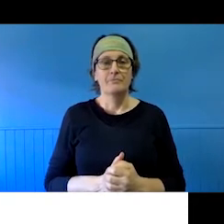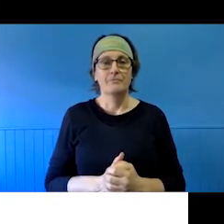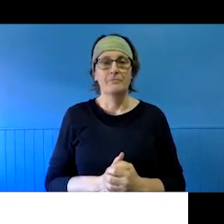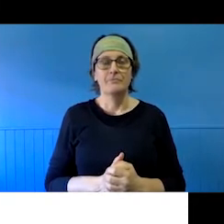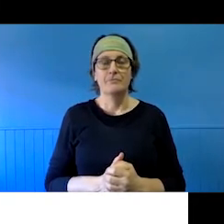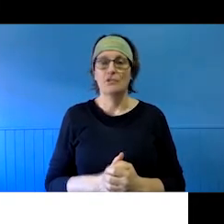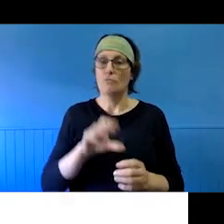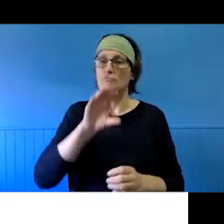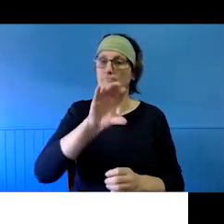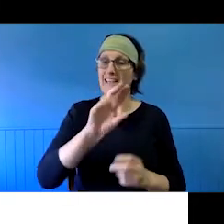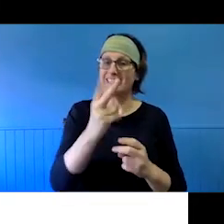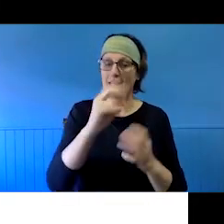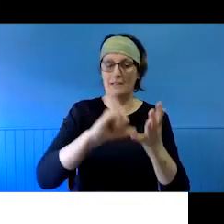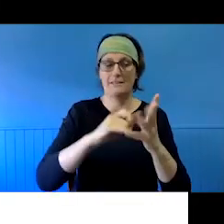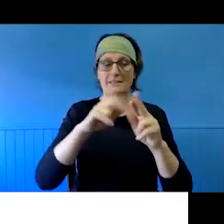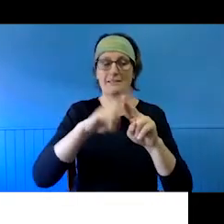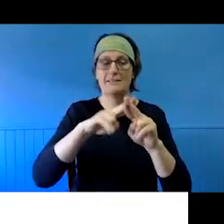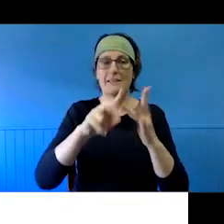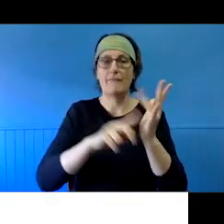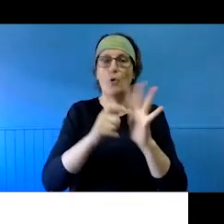scaffolding aspect is really important, especially in the online